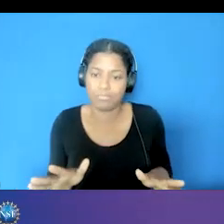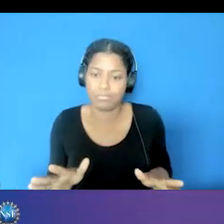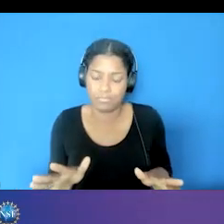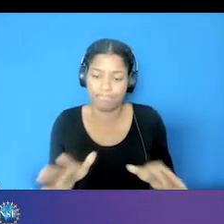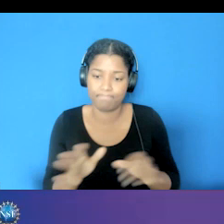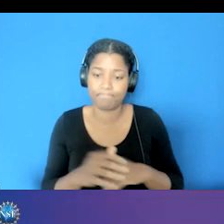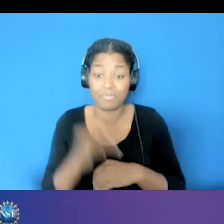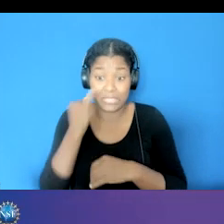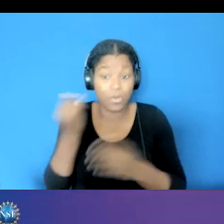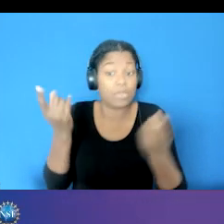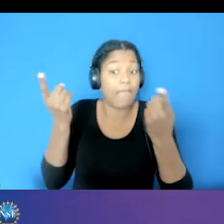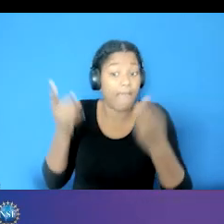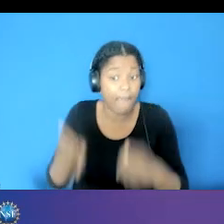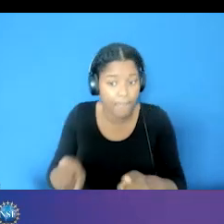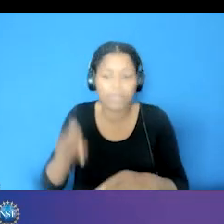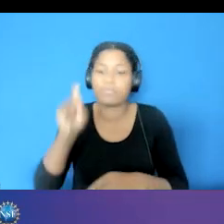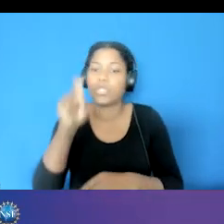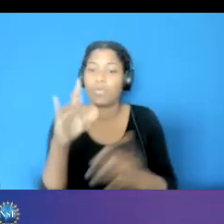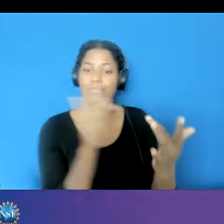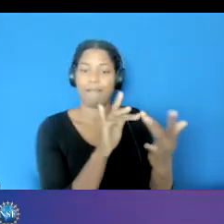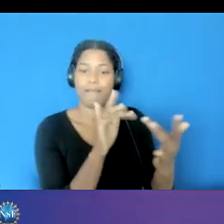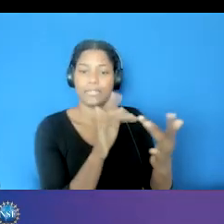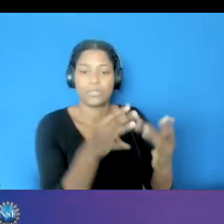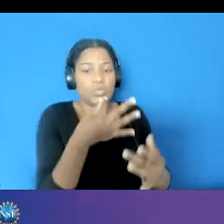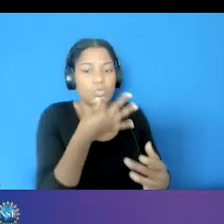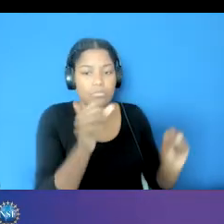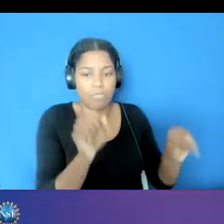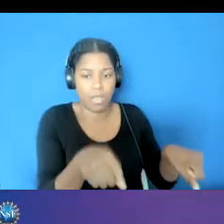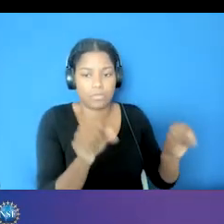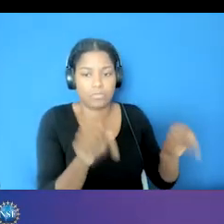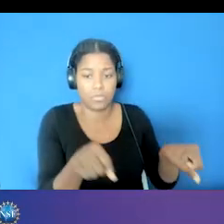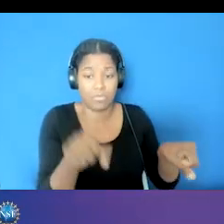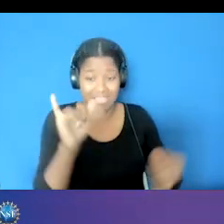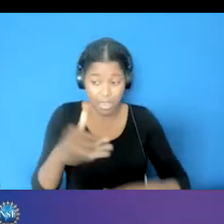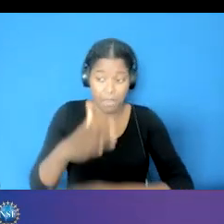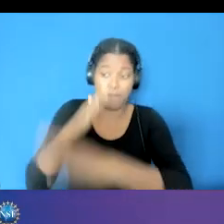If it does happen, you want to contact us as soon as possible when it is occurring.